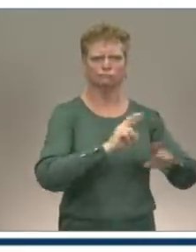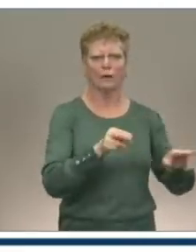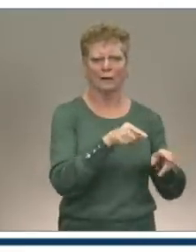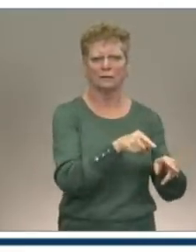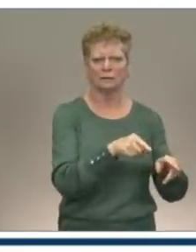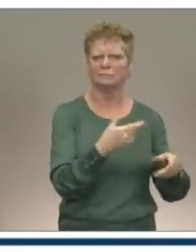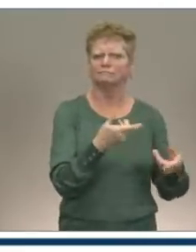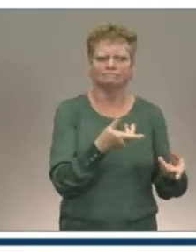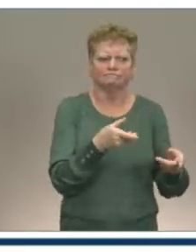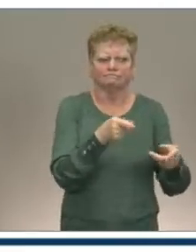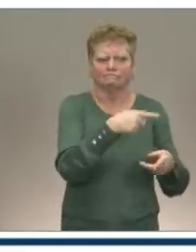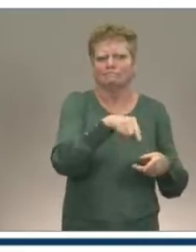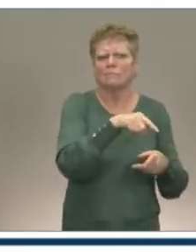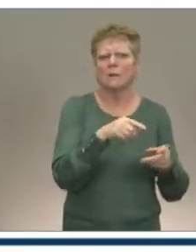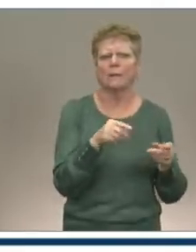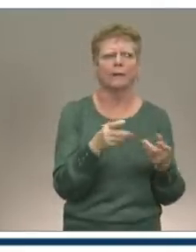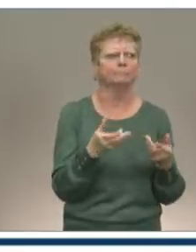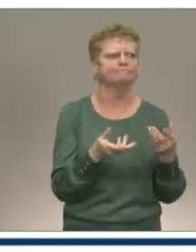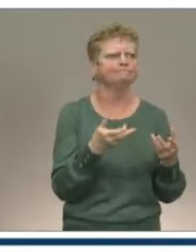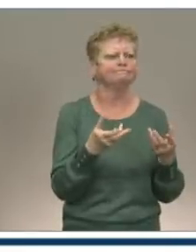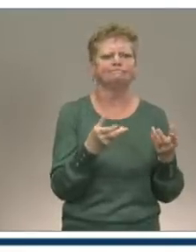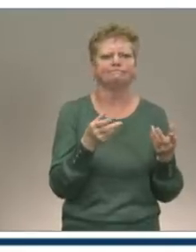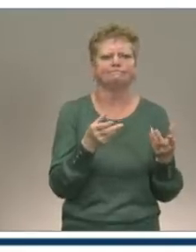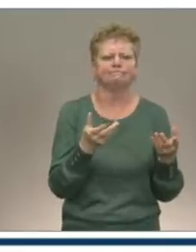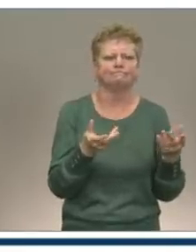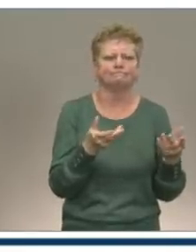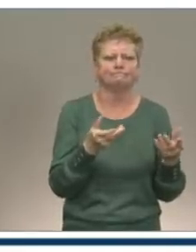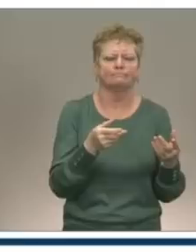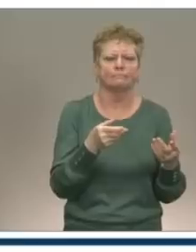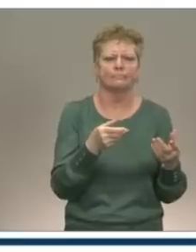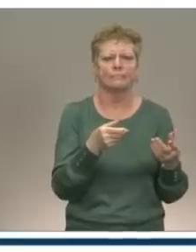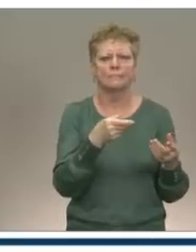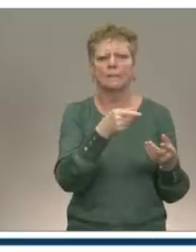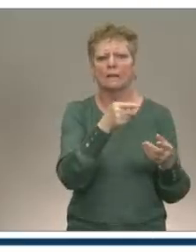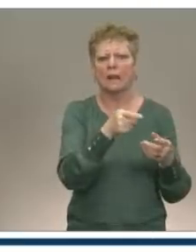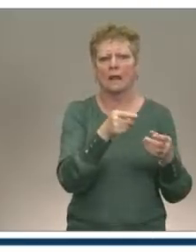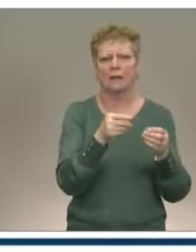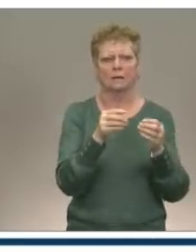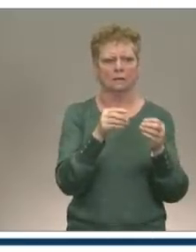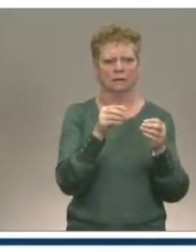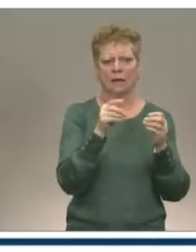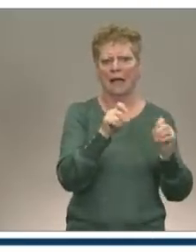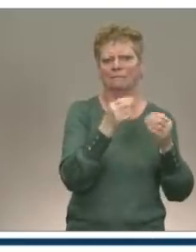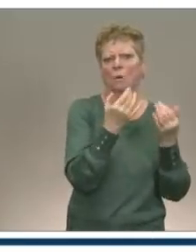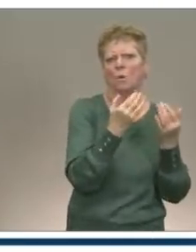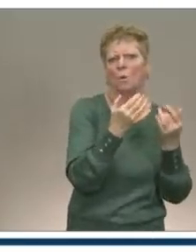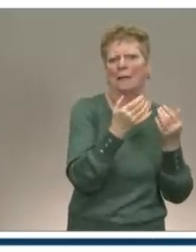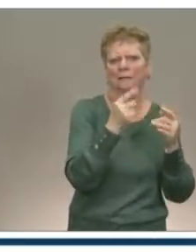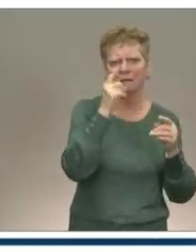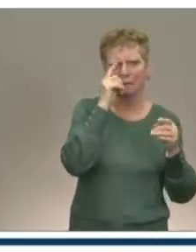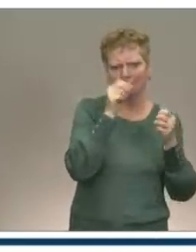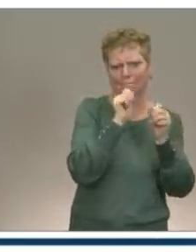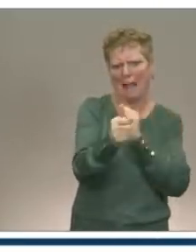still much uh less than or have a ways to go until they reach that six months from their second dose